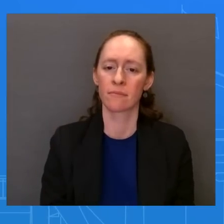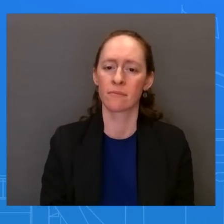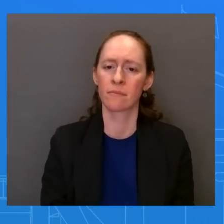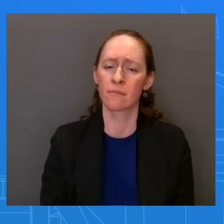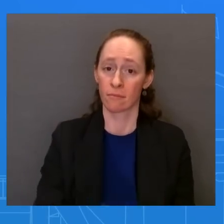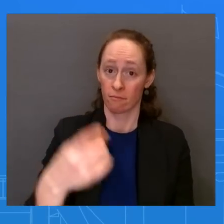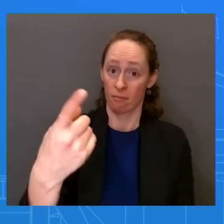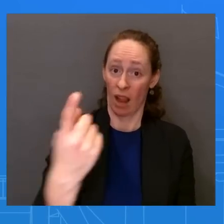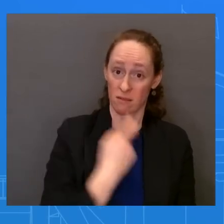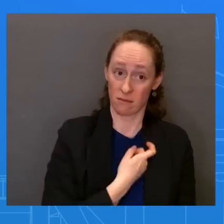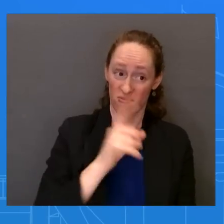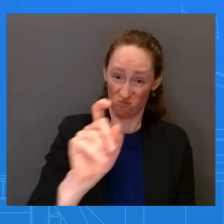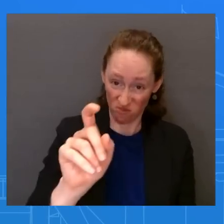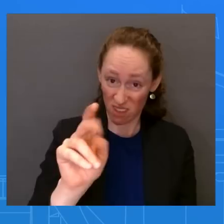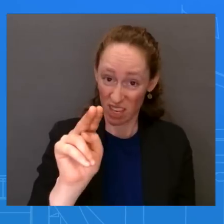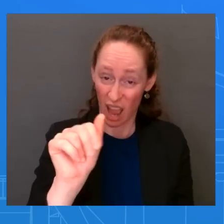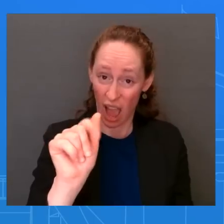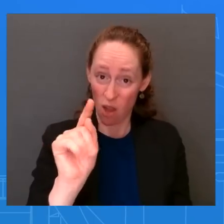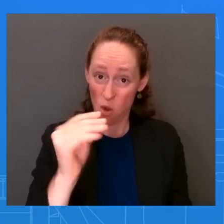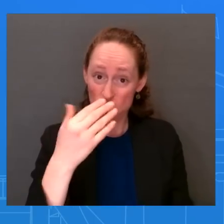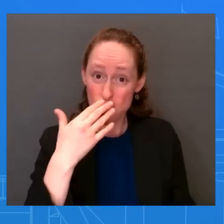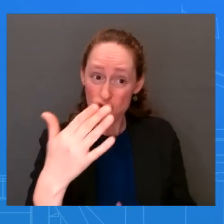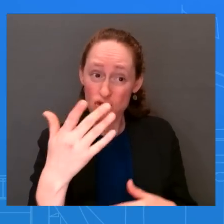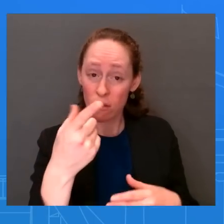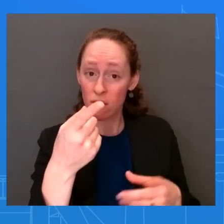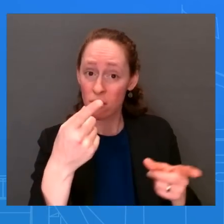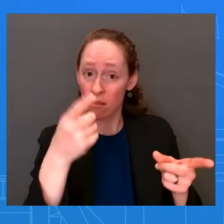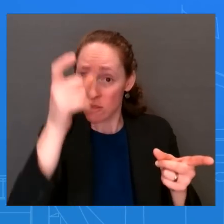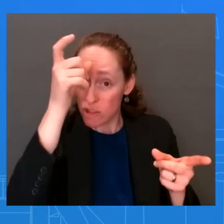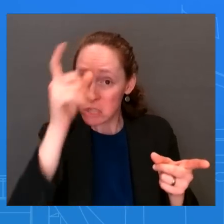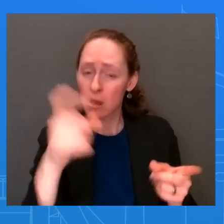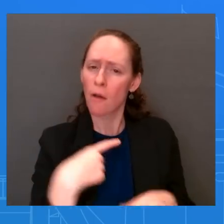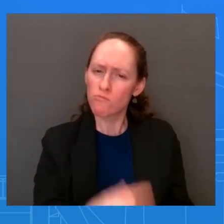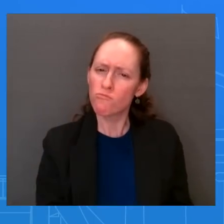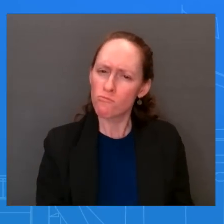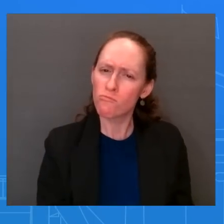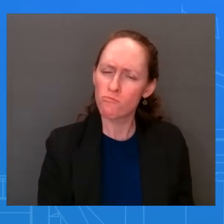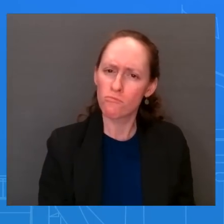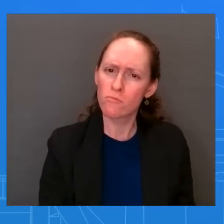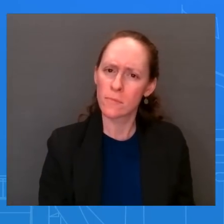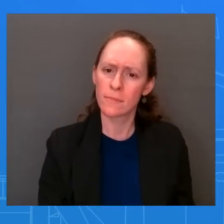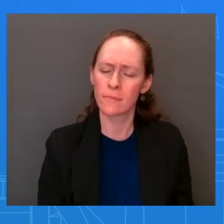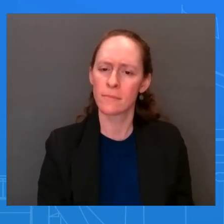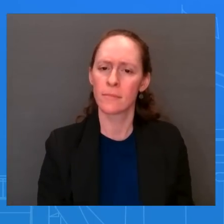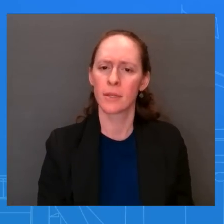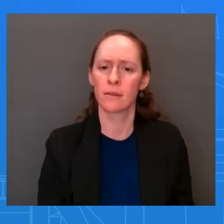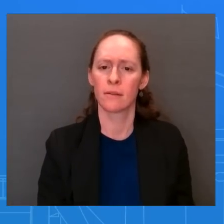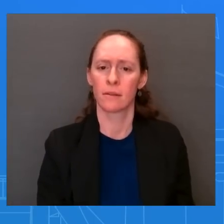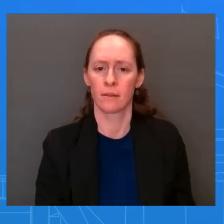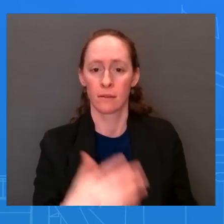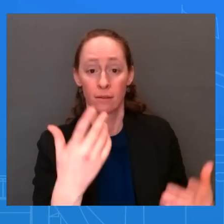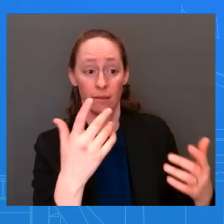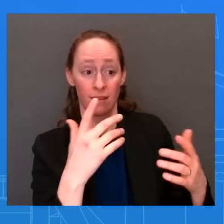about the agreement and what's currently happening, we would refer you to the Turkish government to speak on their own position.